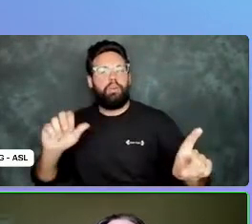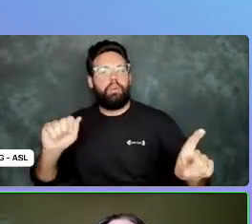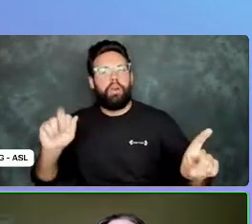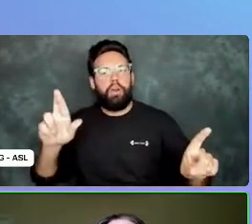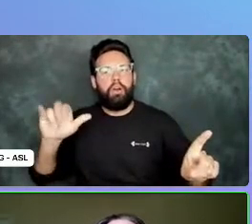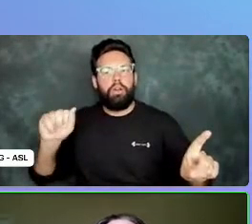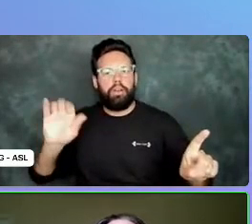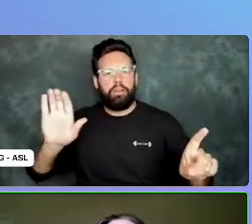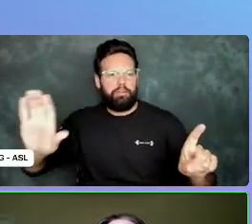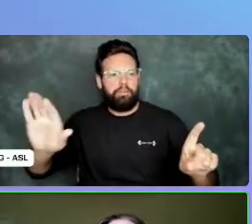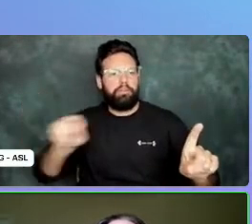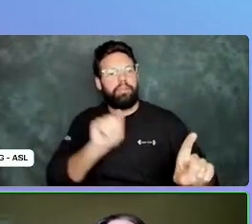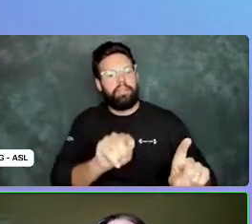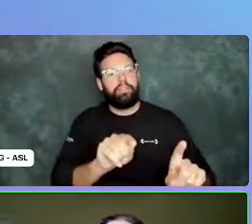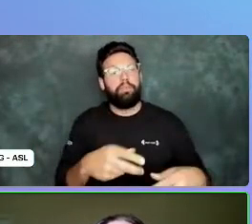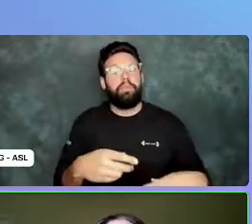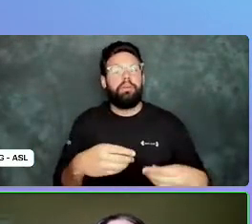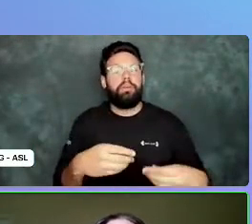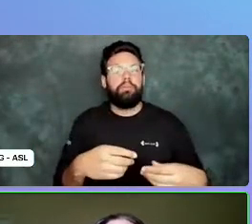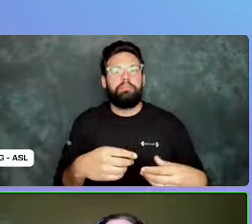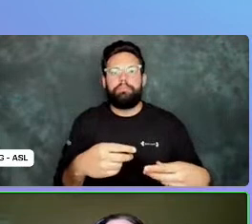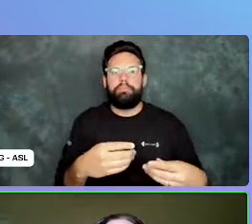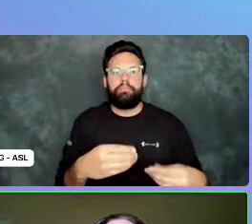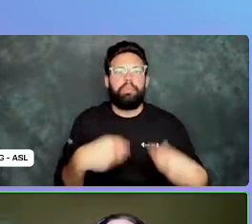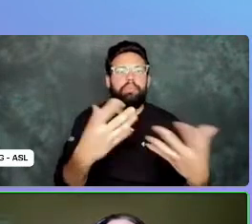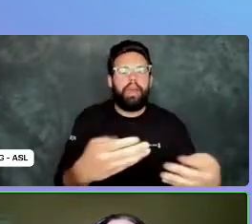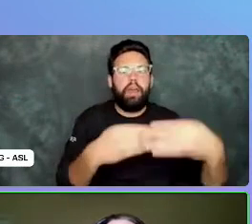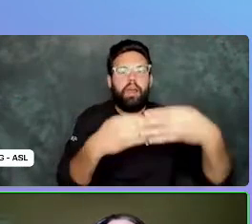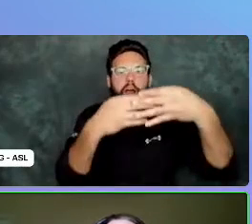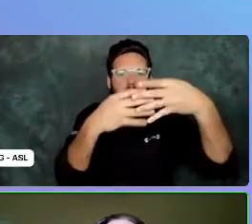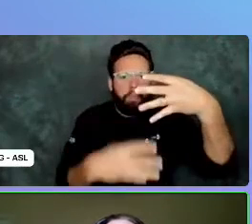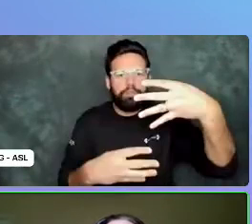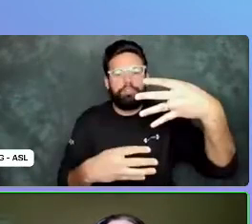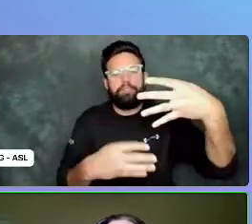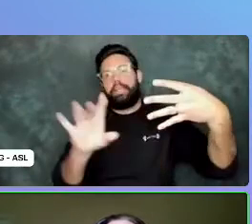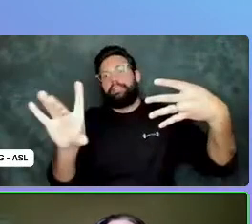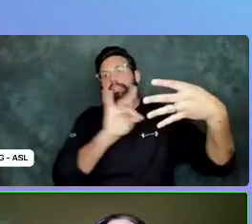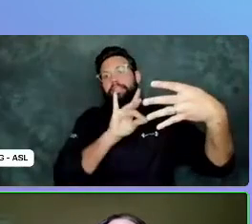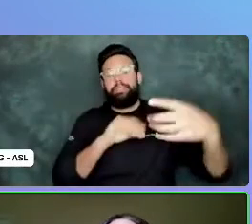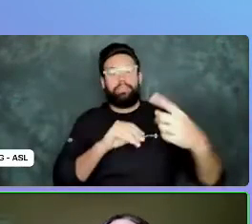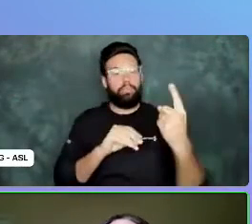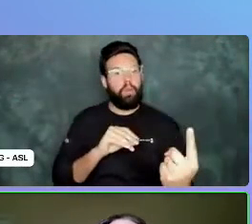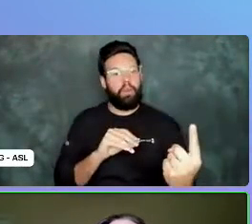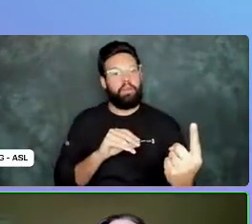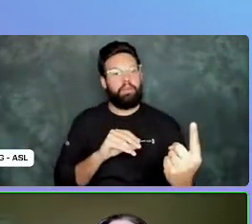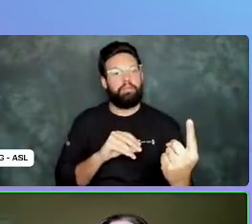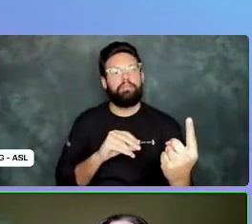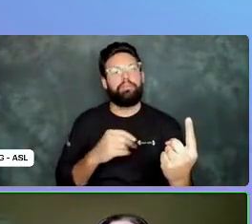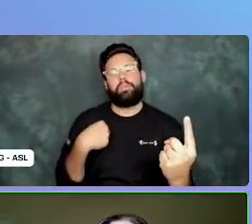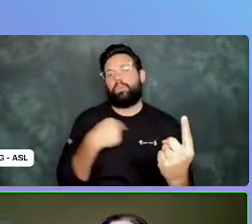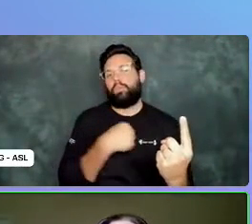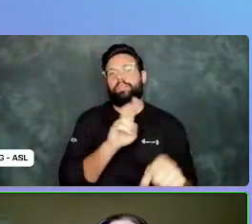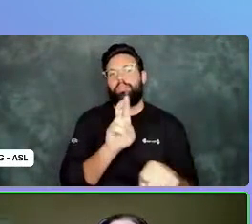sense of when we're talking about aria. But this will allow you to have multiple options in a list with the